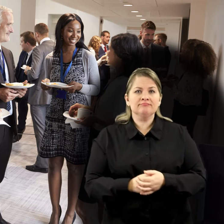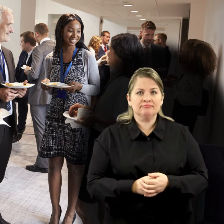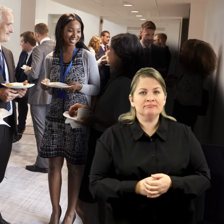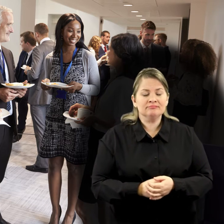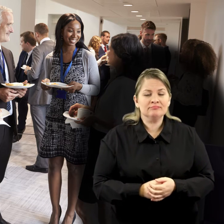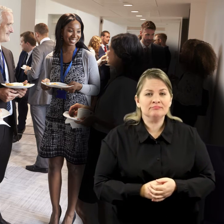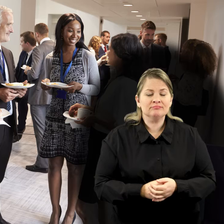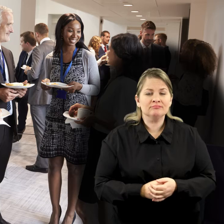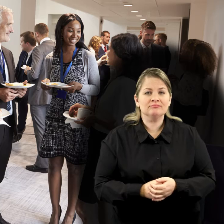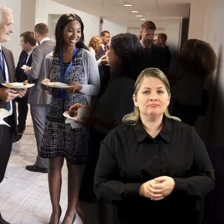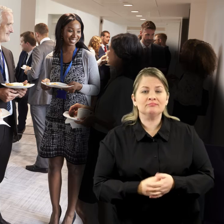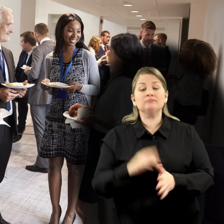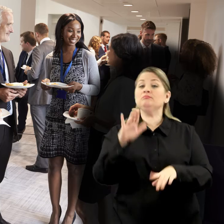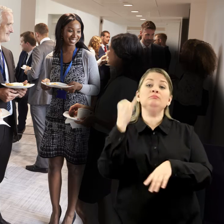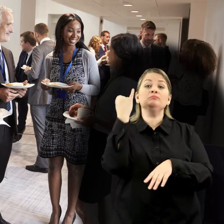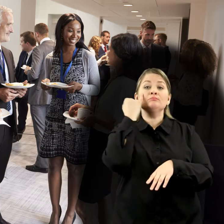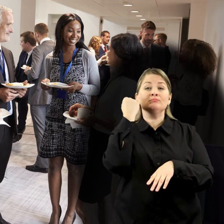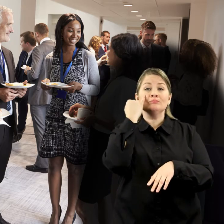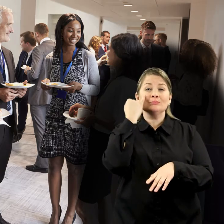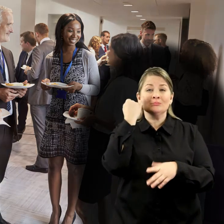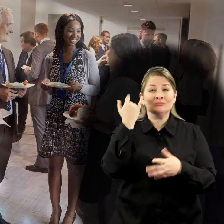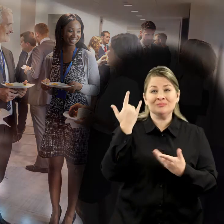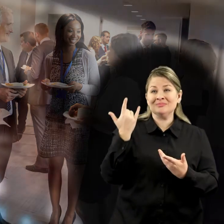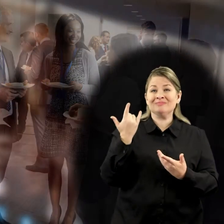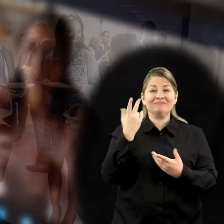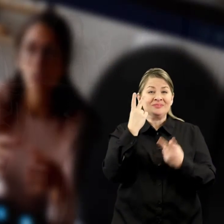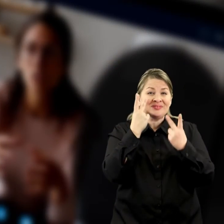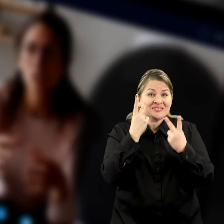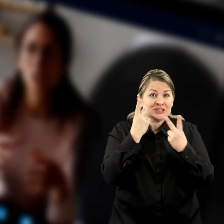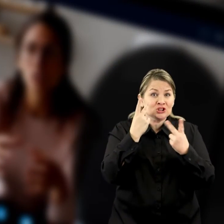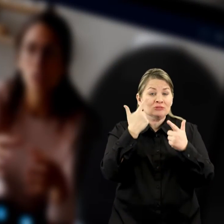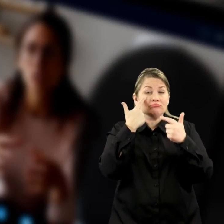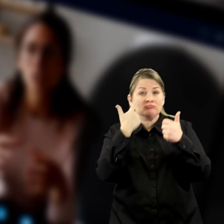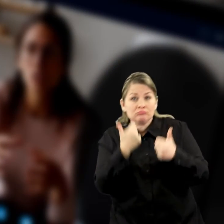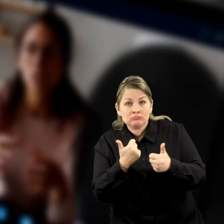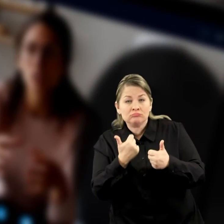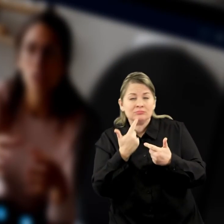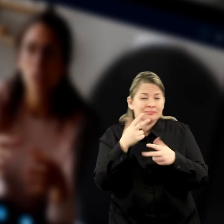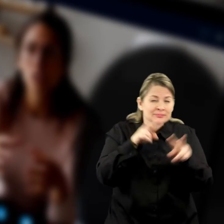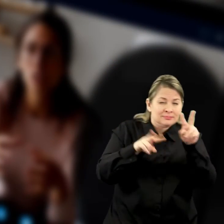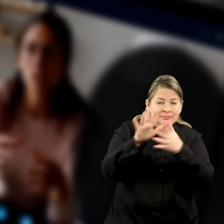This makes it difficult for the interpreter to follow who is speaking in these situations.